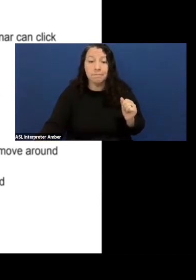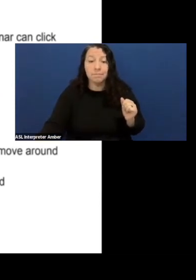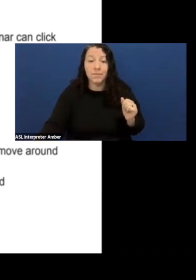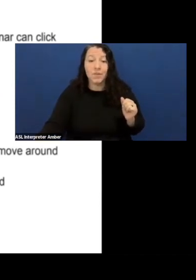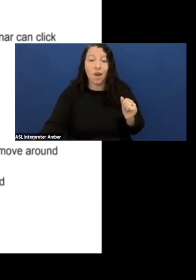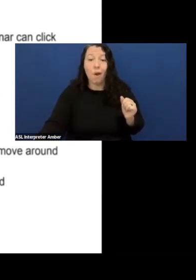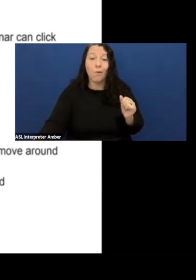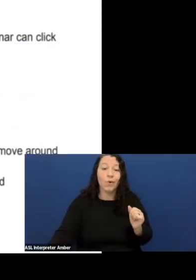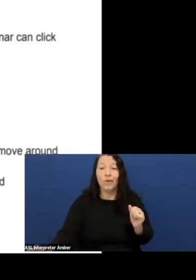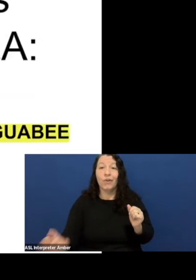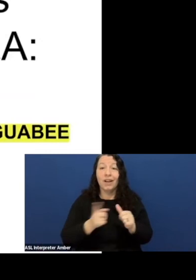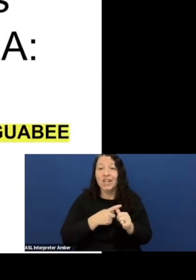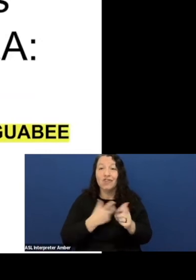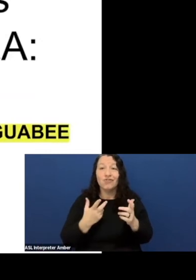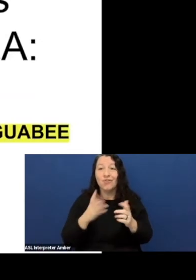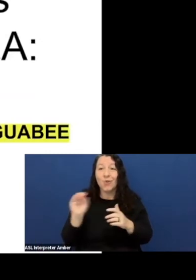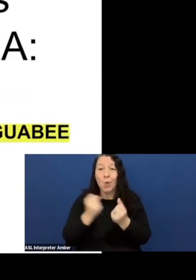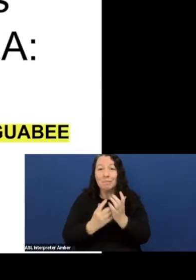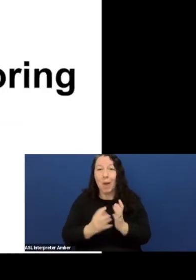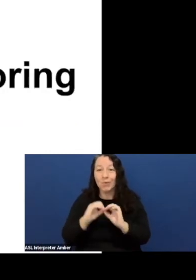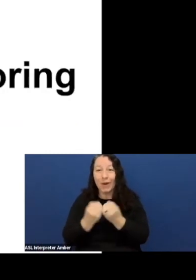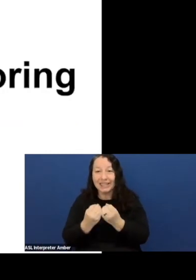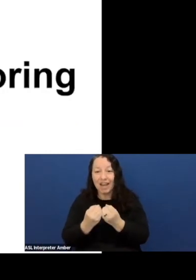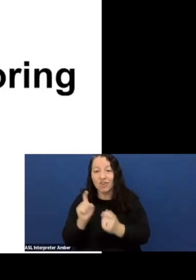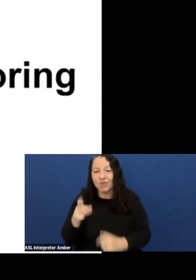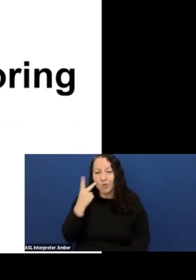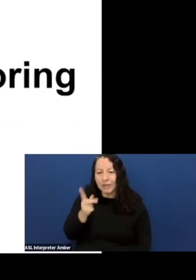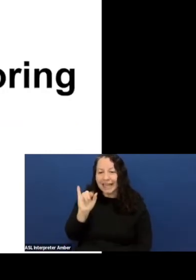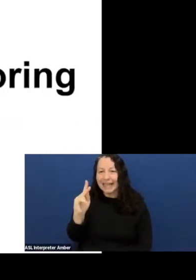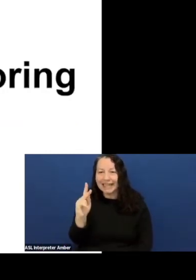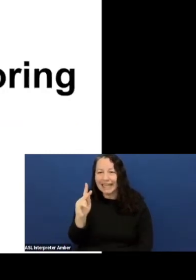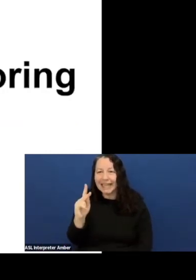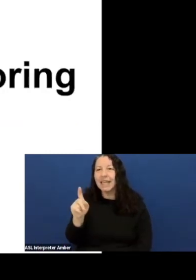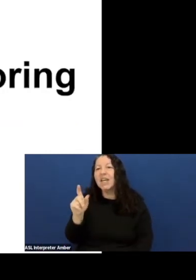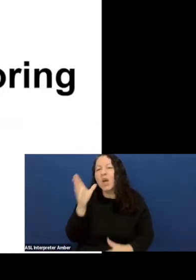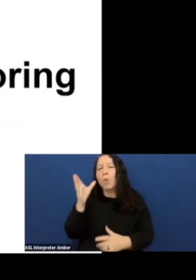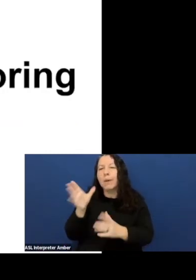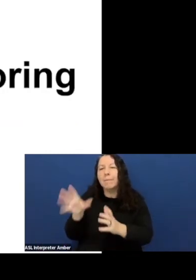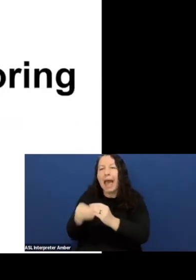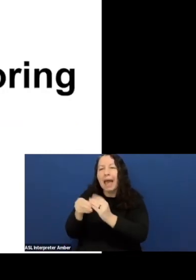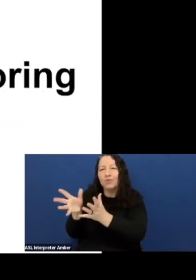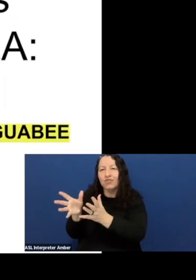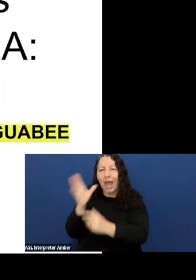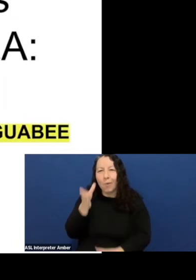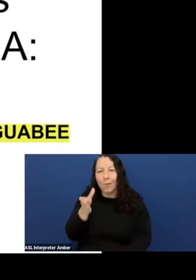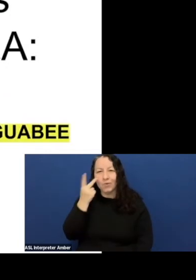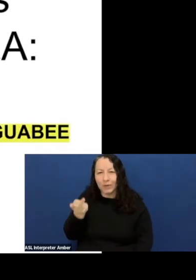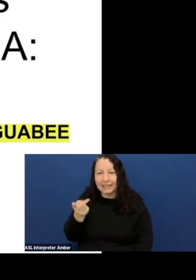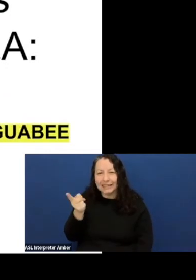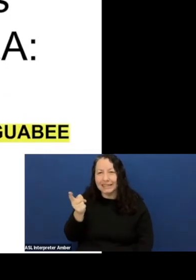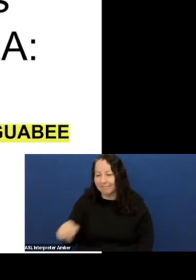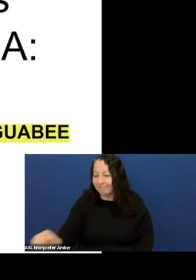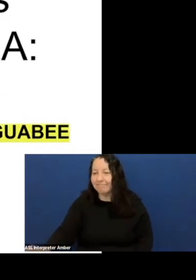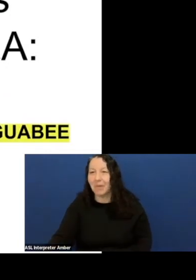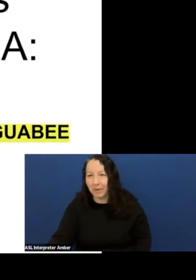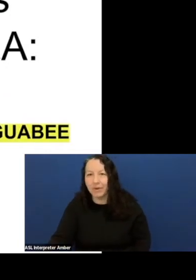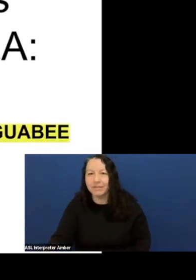thank our sponsors today. Our initial co sponsors there's the link that should be dropped in